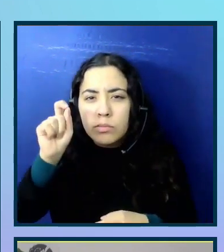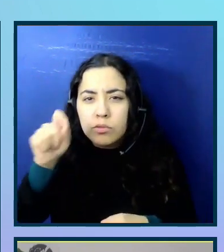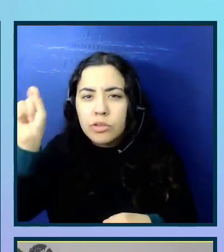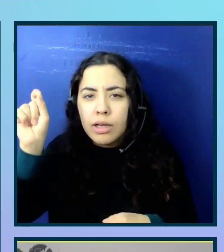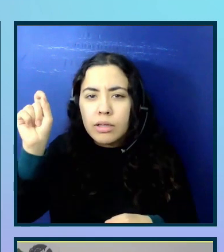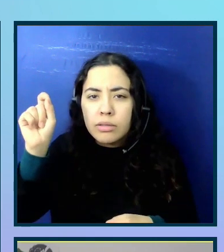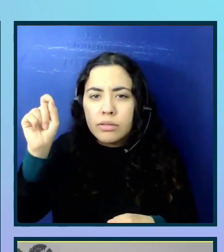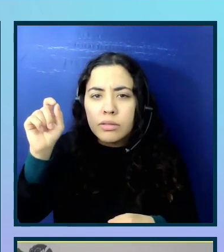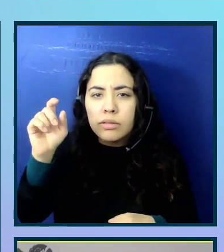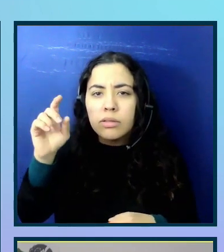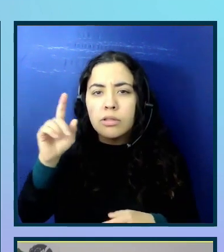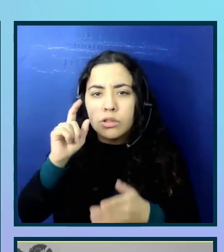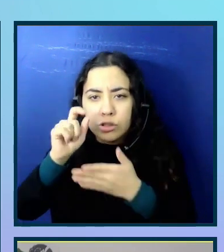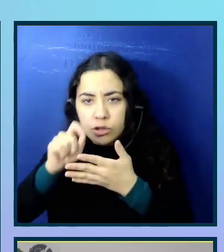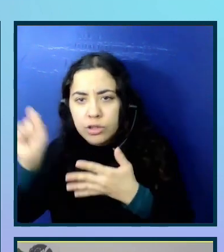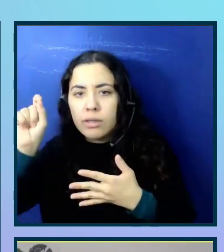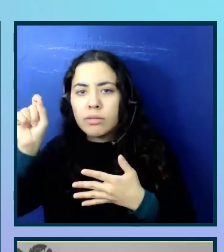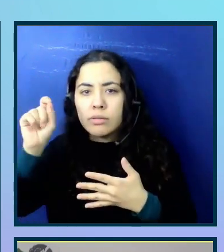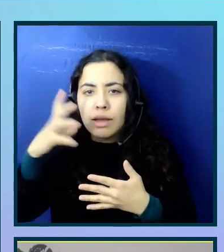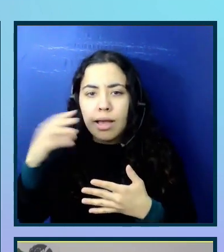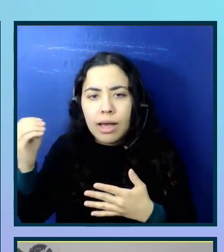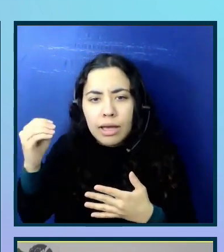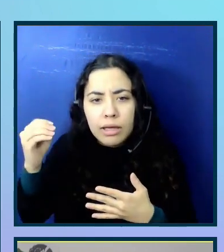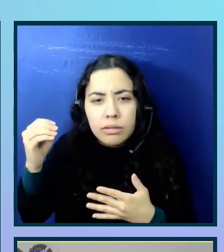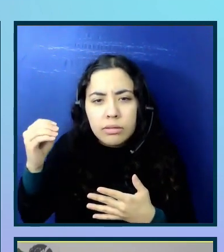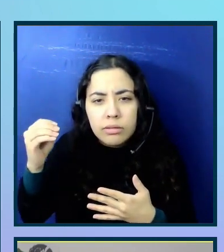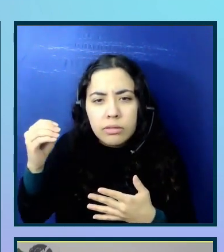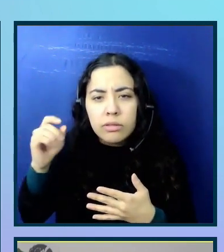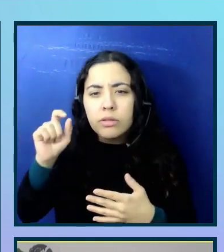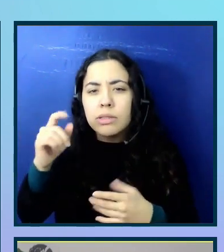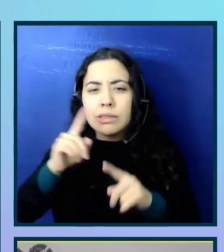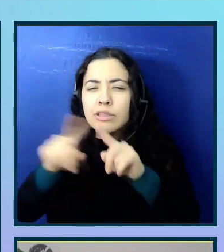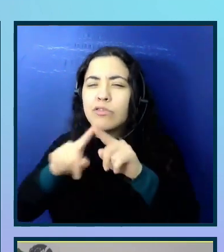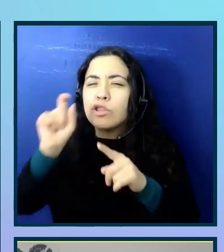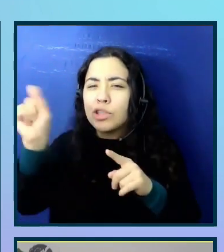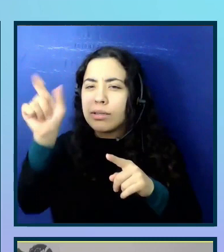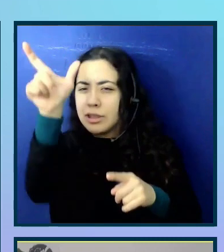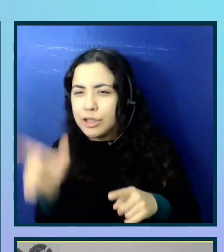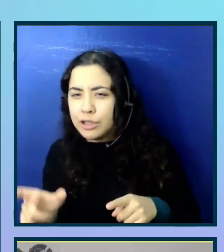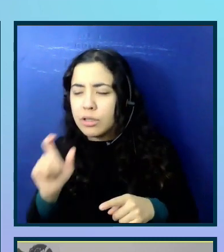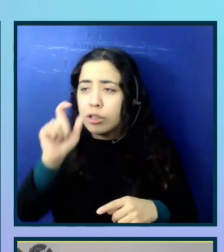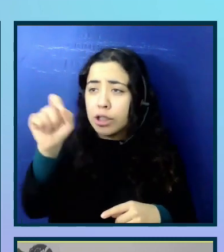When I have plenty of check box and someone checks one, then it's kind of, we don't know if you check them on or not status